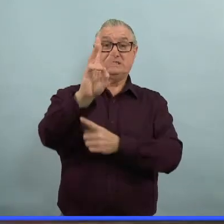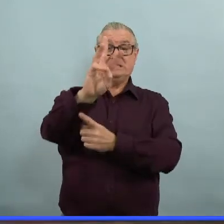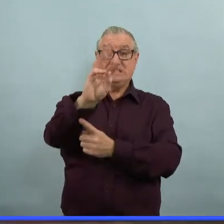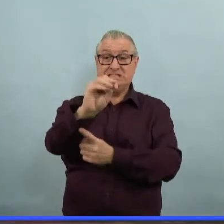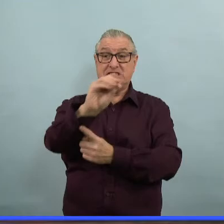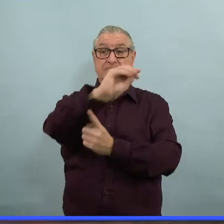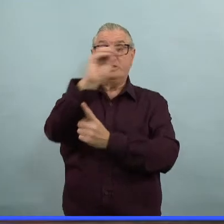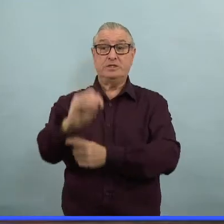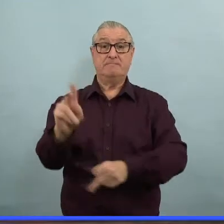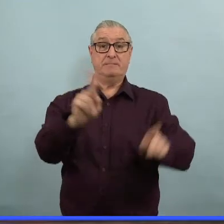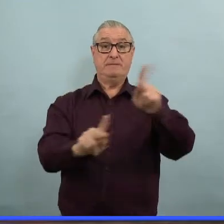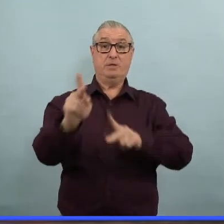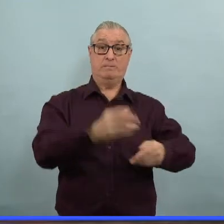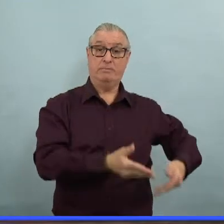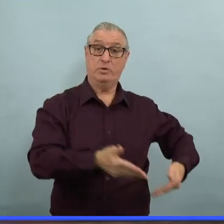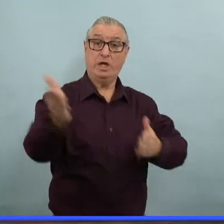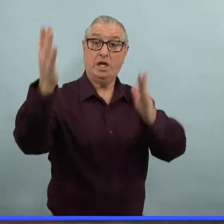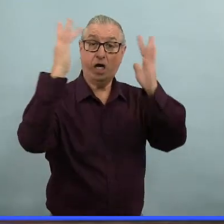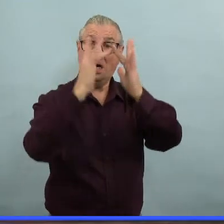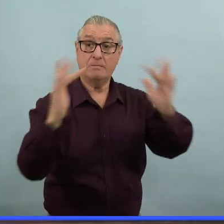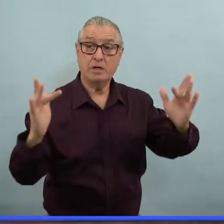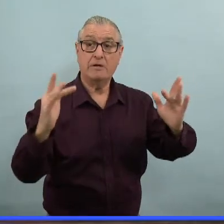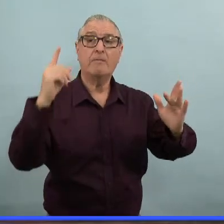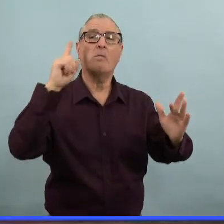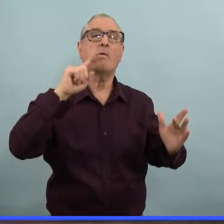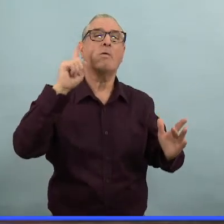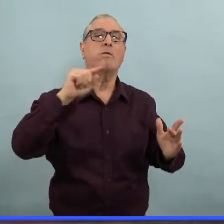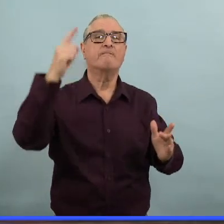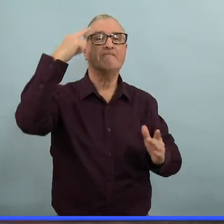so those are people that are found to be incidentally positive for covet so they